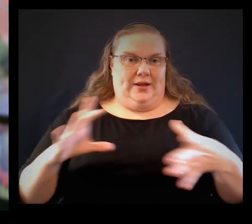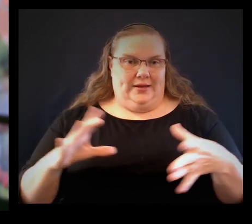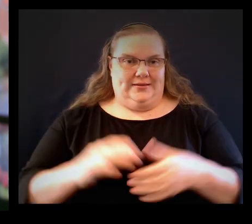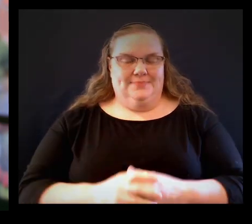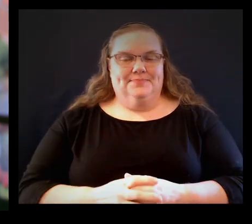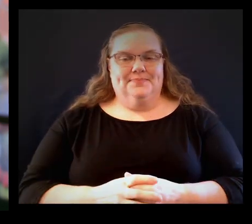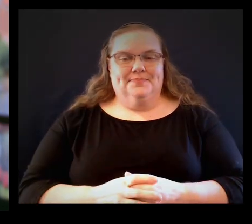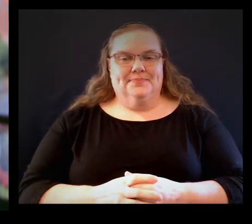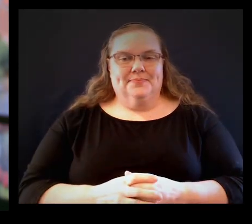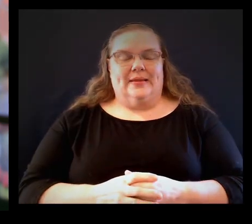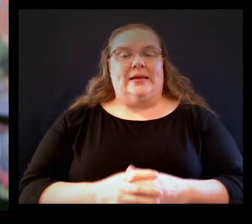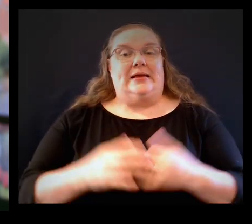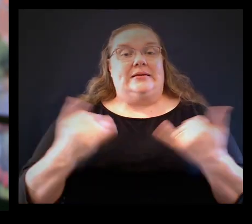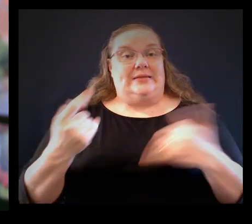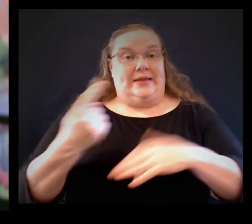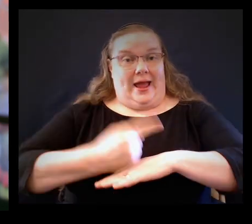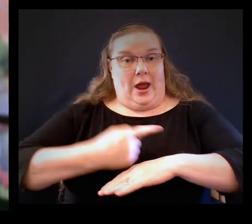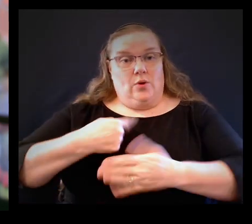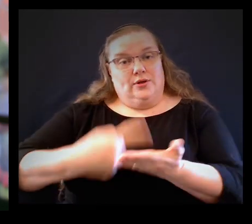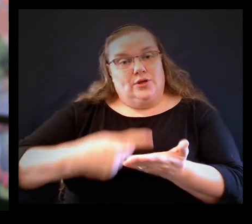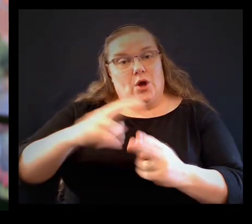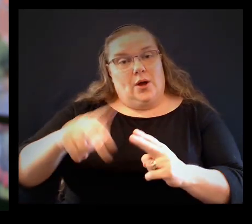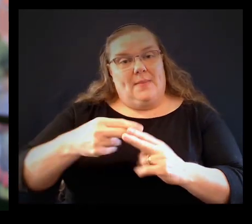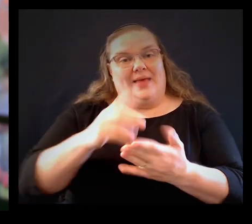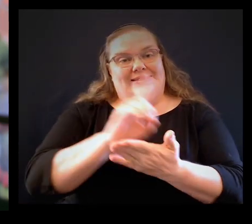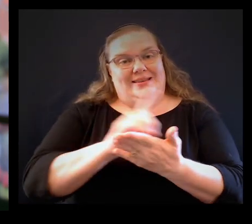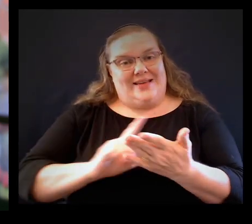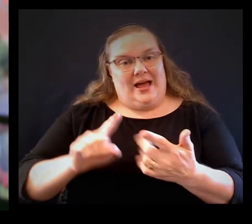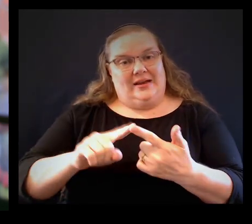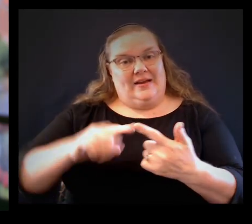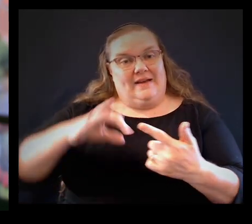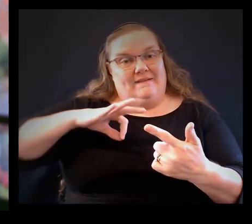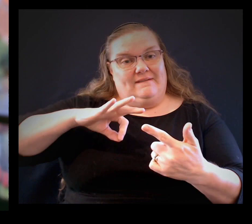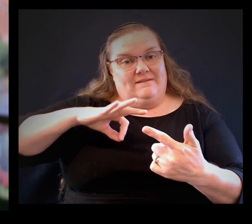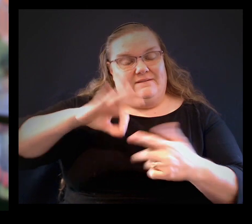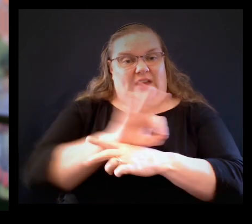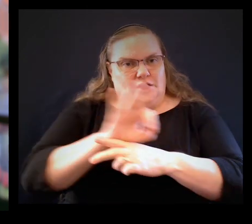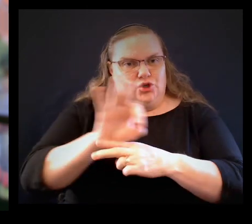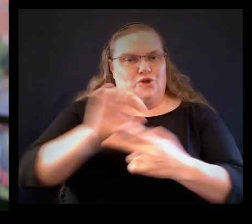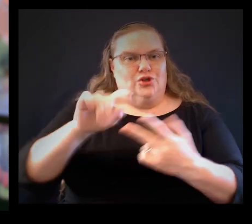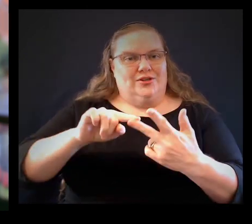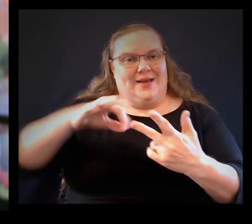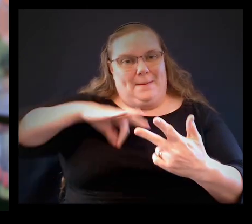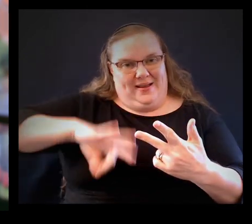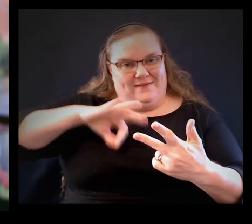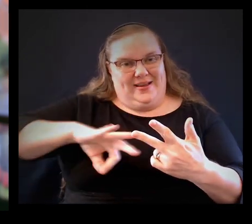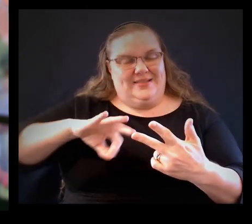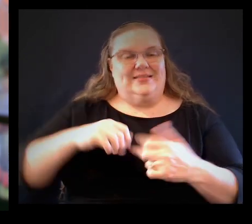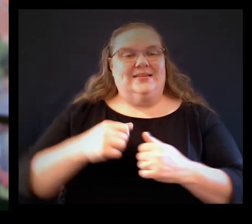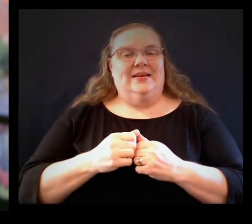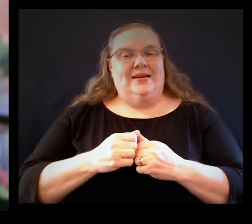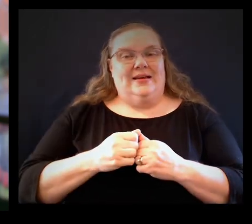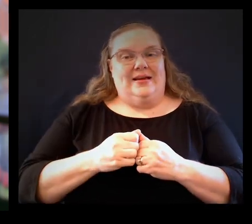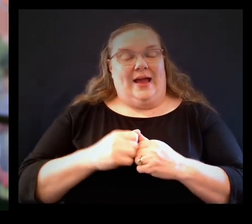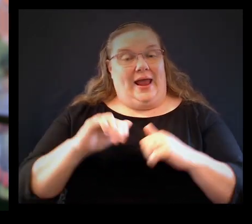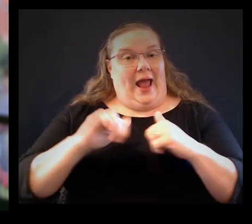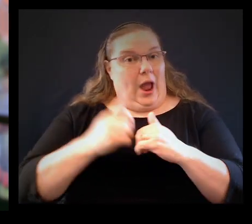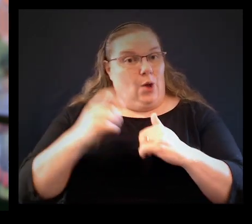Today I want to go over the design, features and benefits of Economy V2 and how you can use the Economy technology